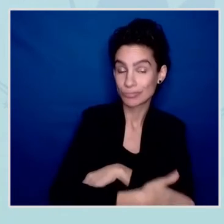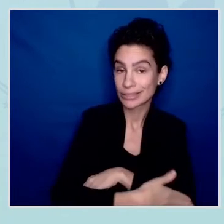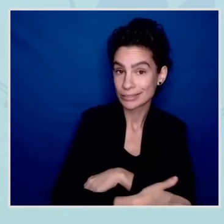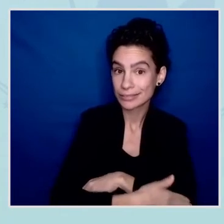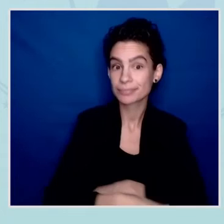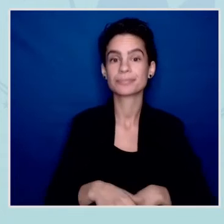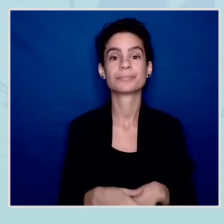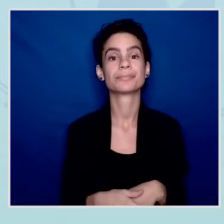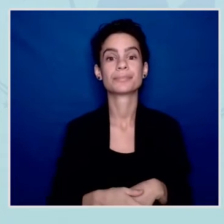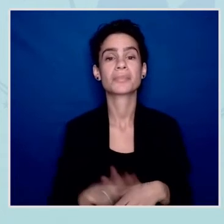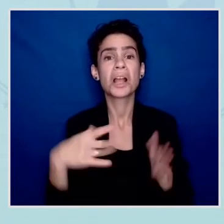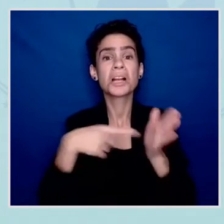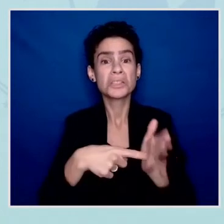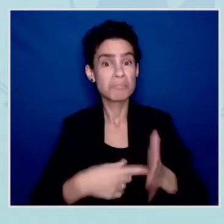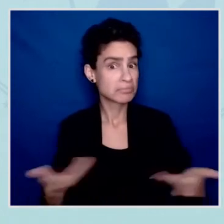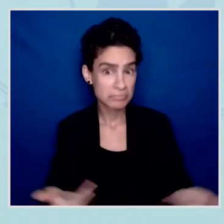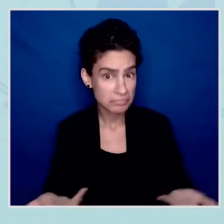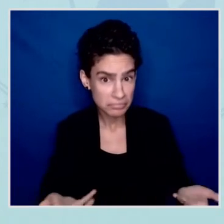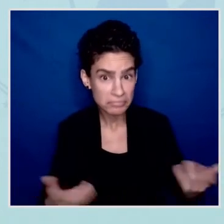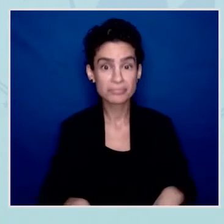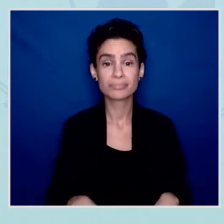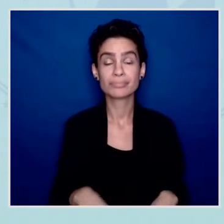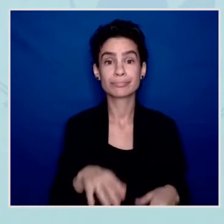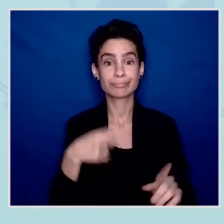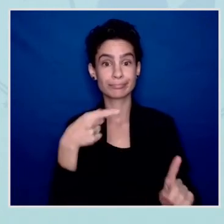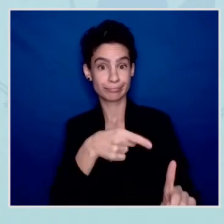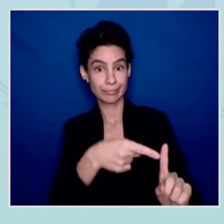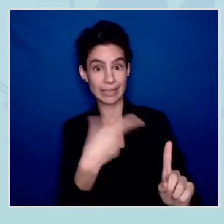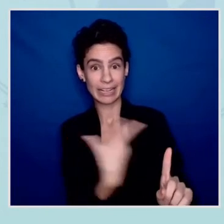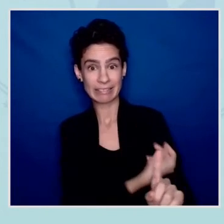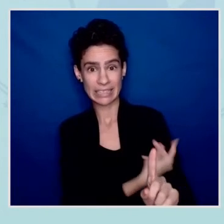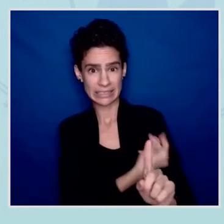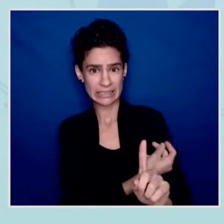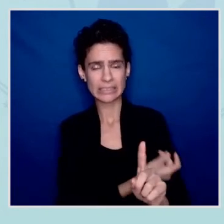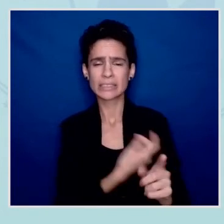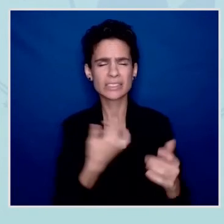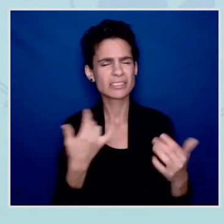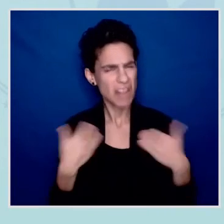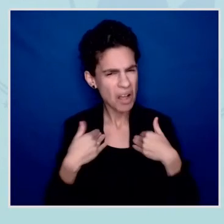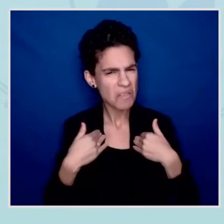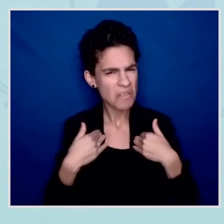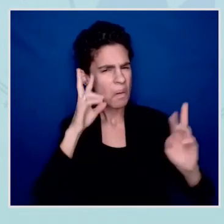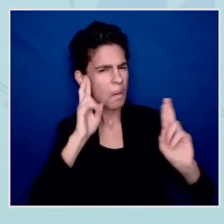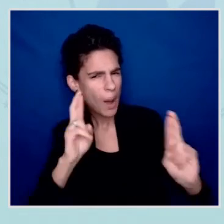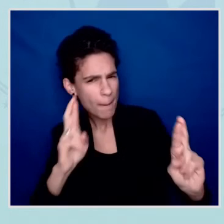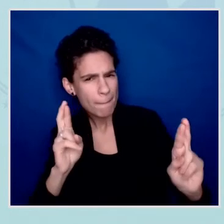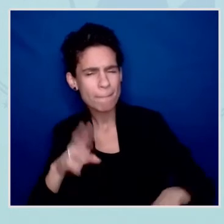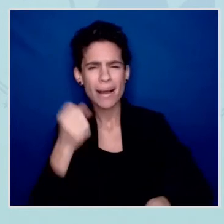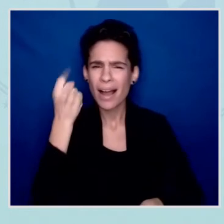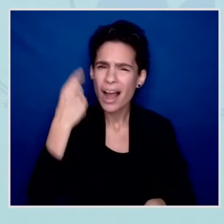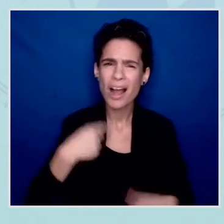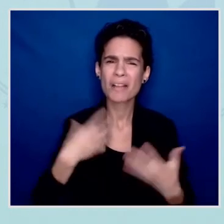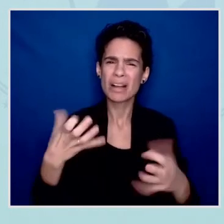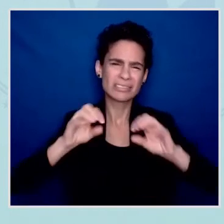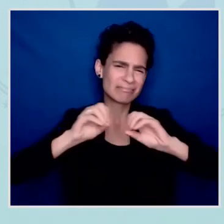YOU ALL LAYING OUT THE GROUNDWORK FOR THE NEXT COVID ECONOMIC RELIEF PACKAGE THAT